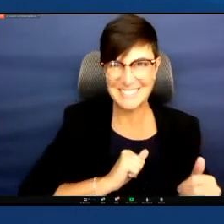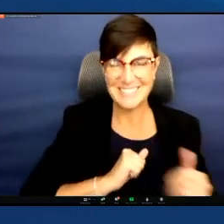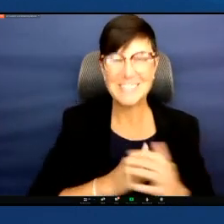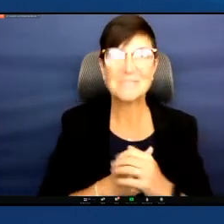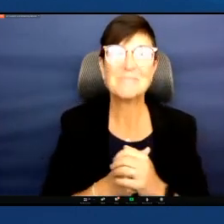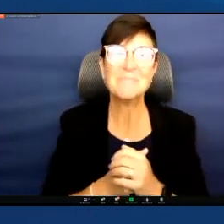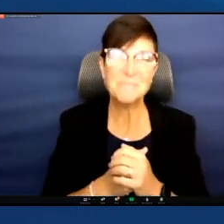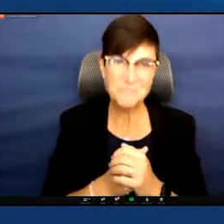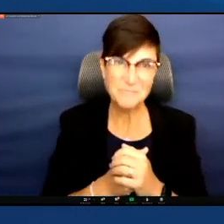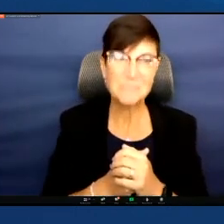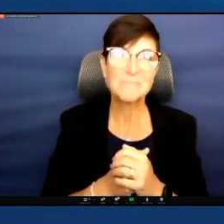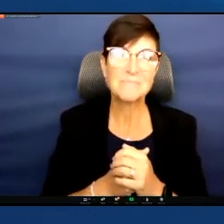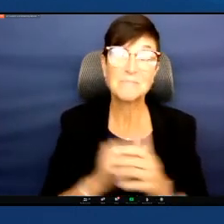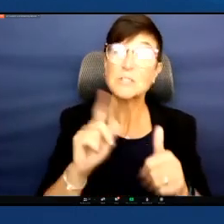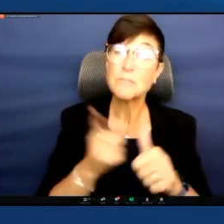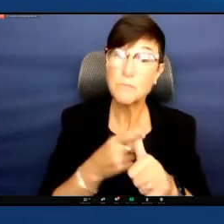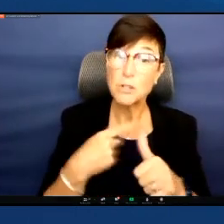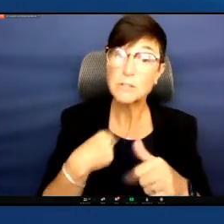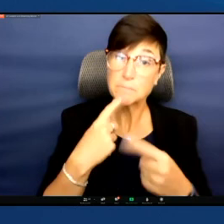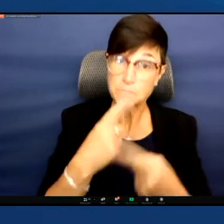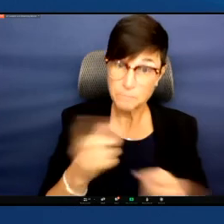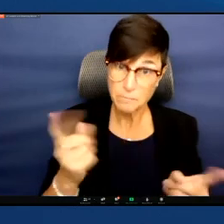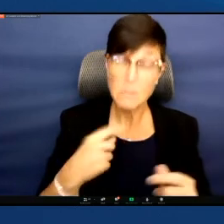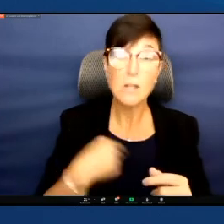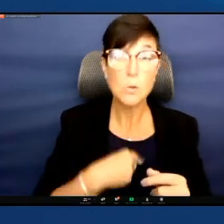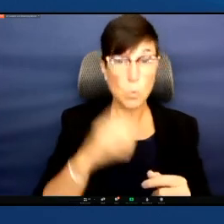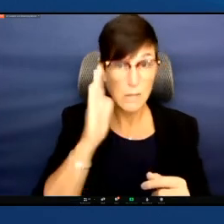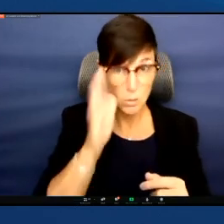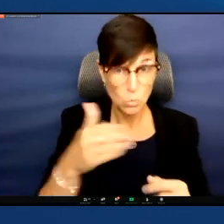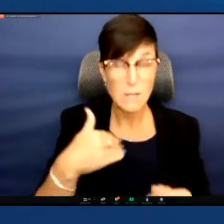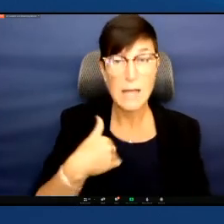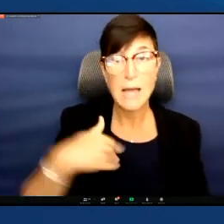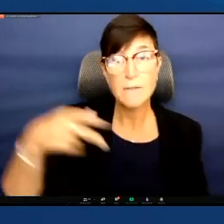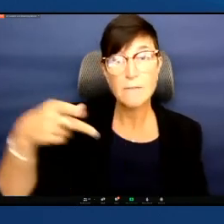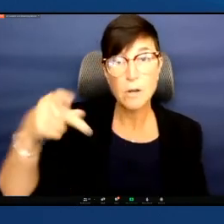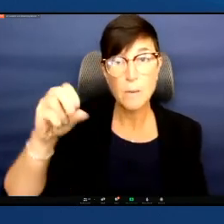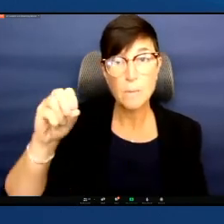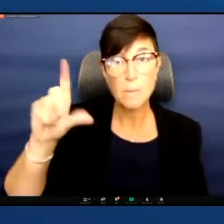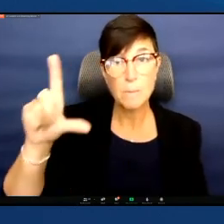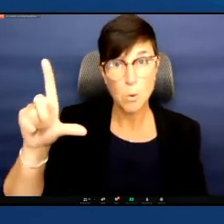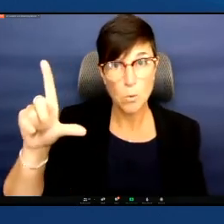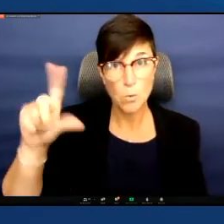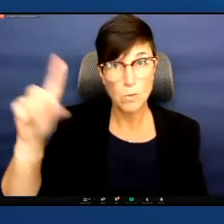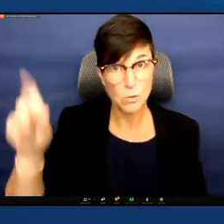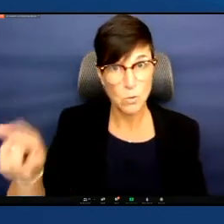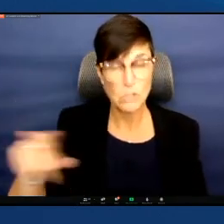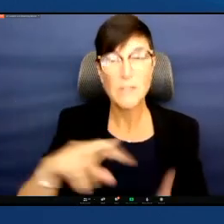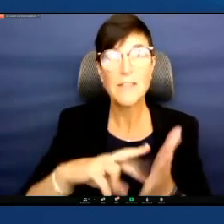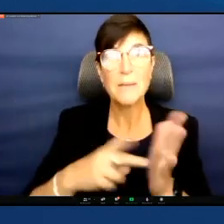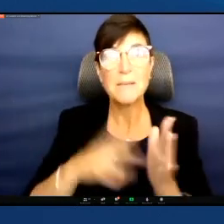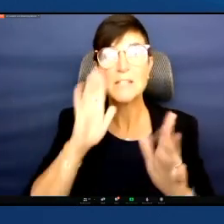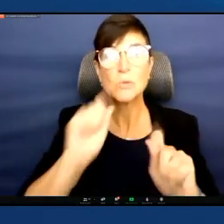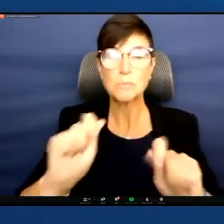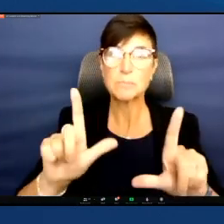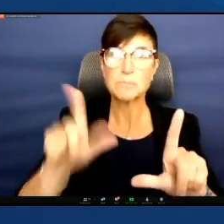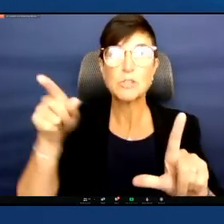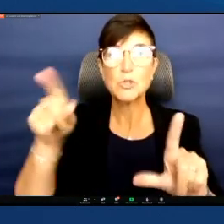everyone know that we'll be doing some polling questions that will hopefully liven things up a little bit and to give you a break from